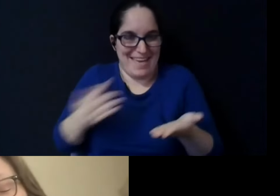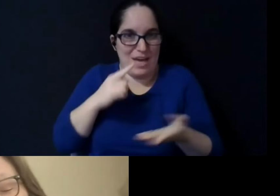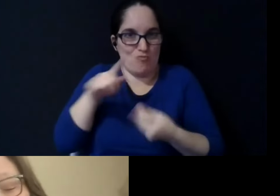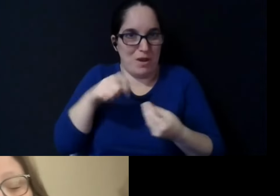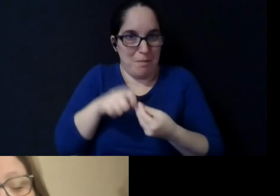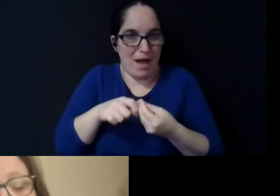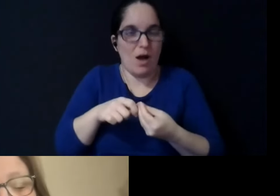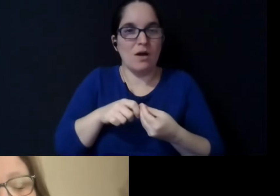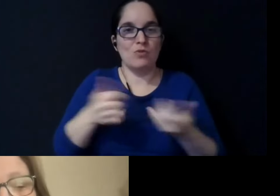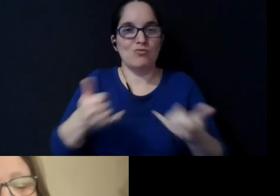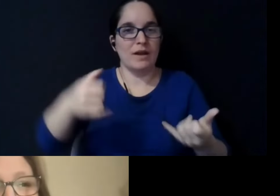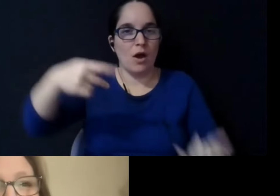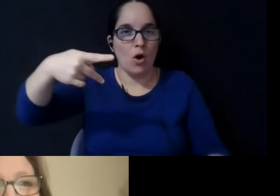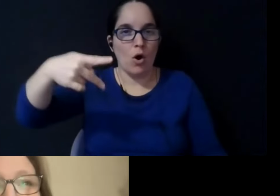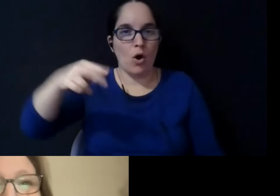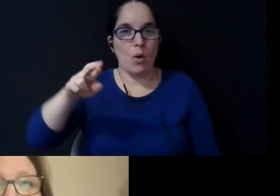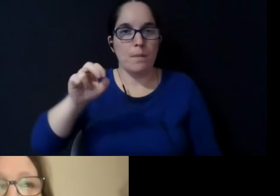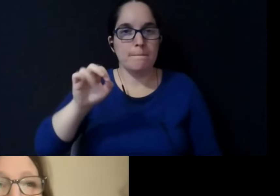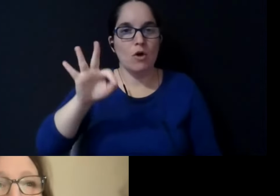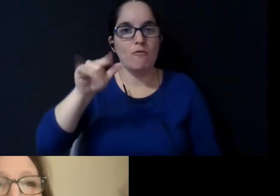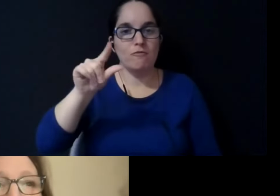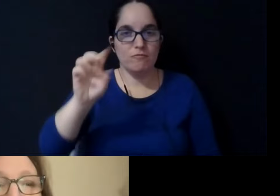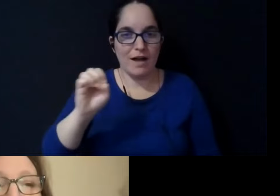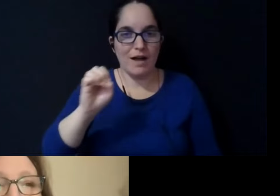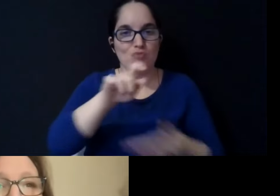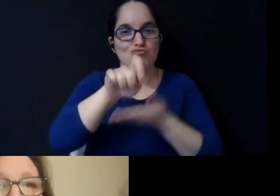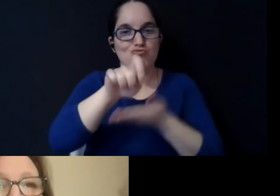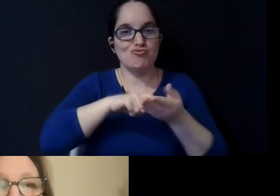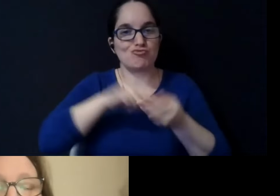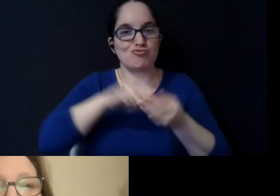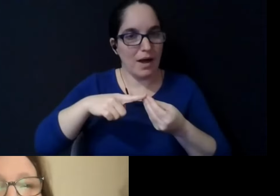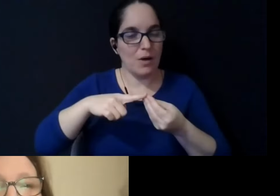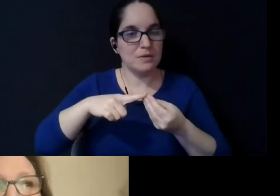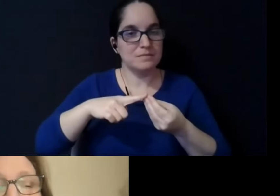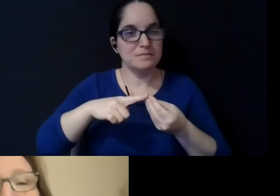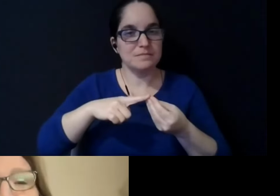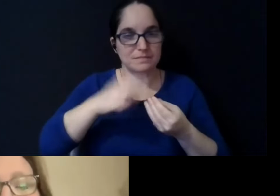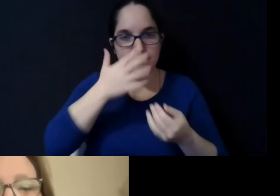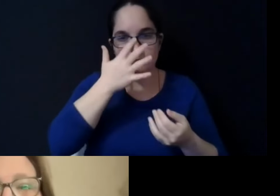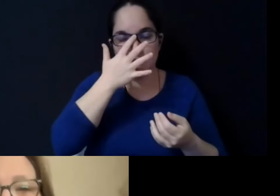we're doing in one of my classes right now. They write some—they write a line to the person